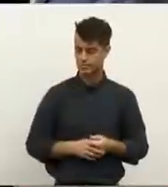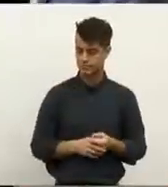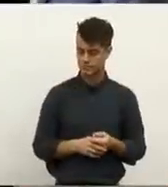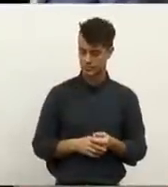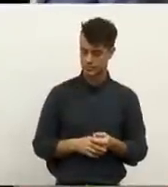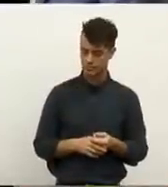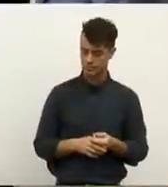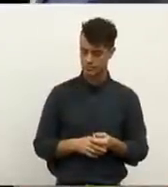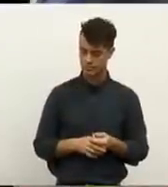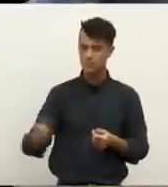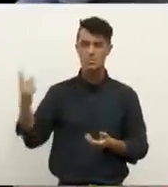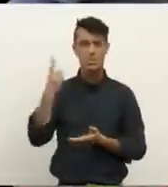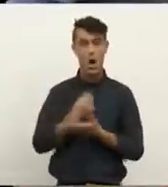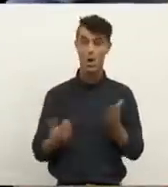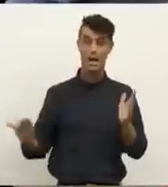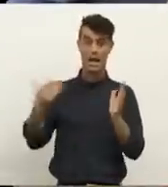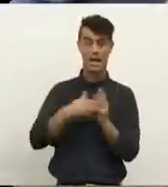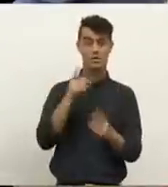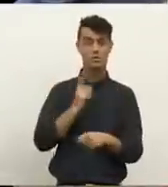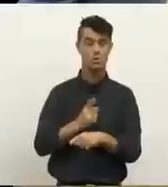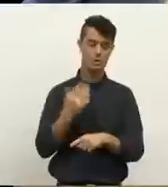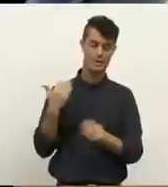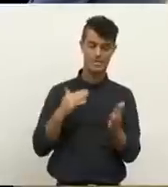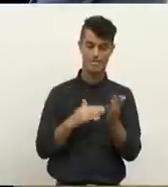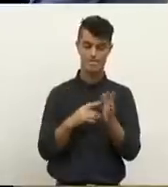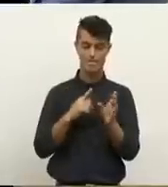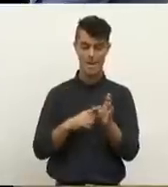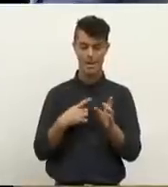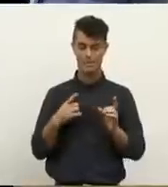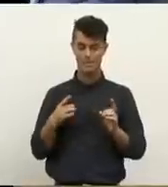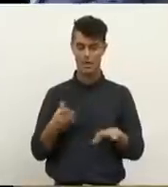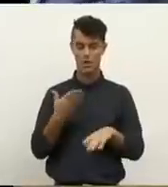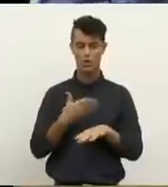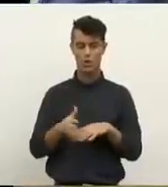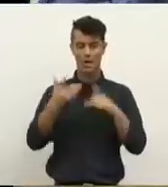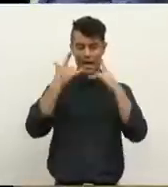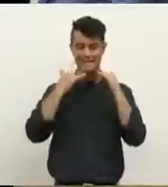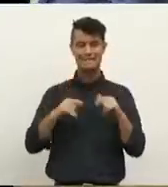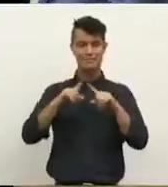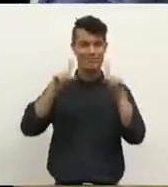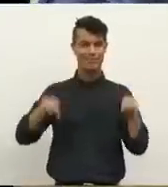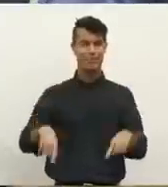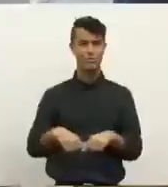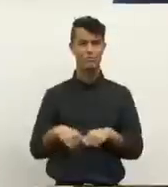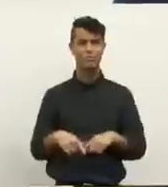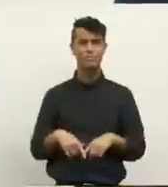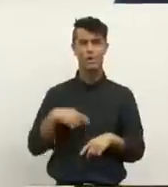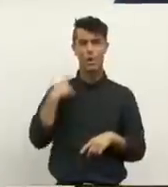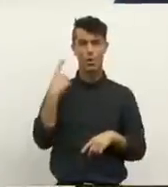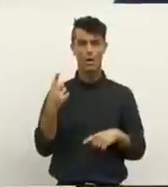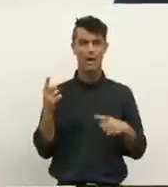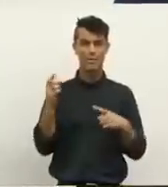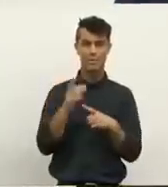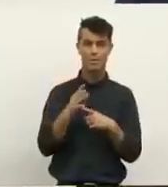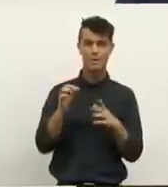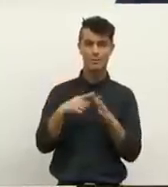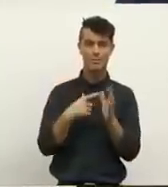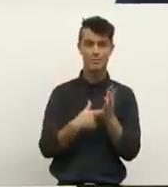My only addition would be in May, we introduced or released new assessment forms, because one of the important parts for the agency